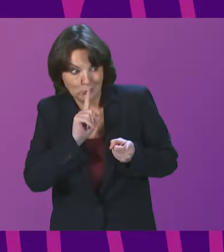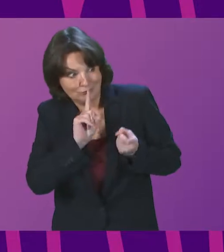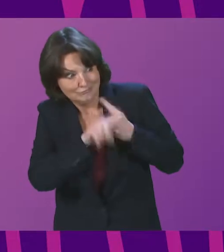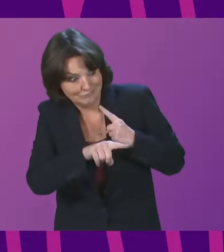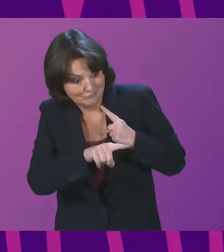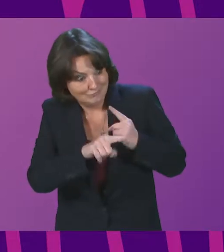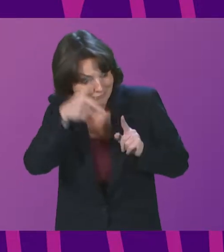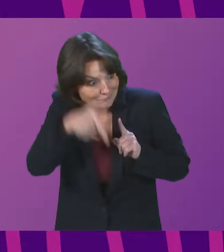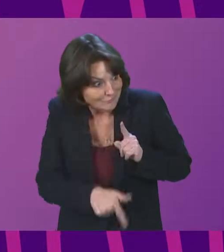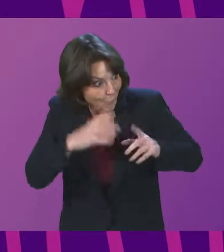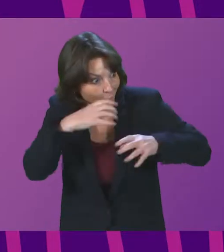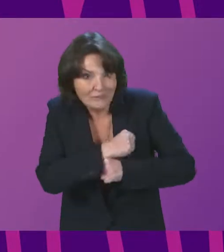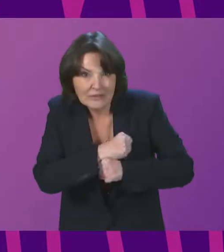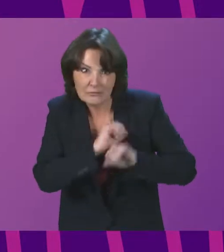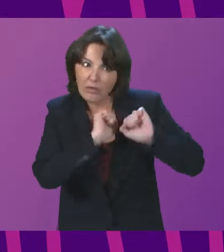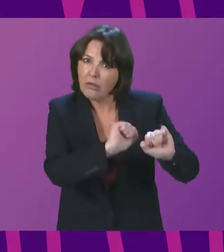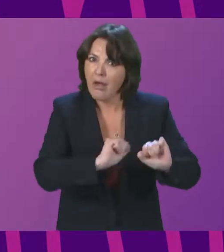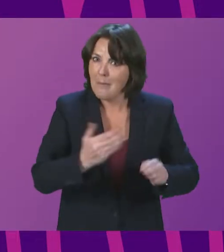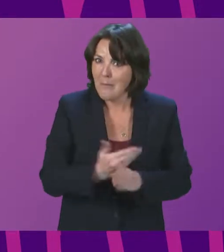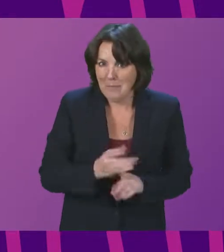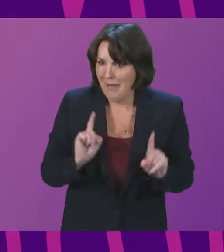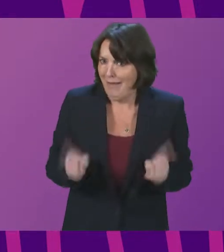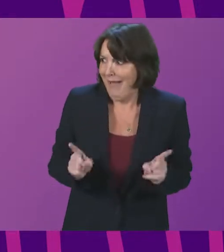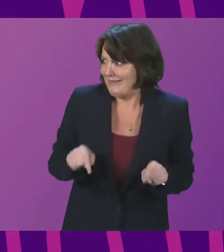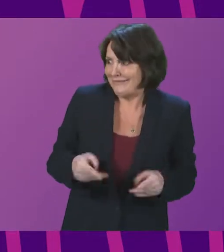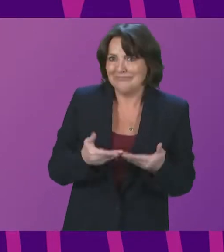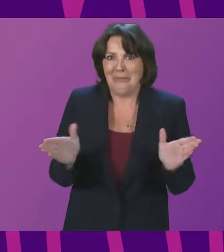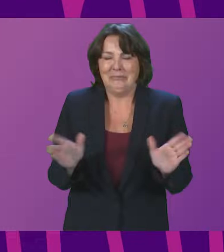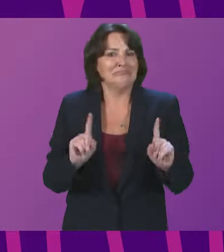of anybody’s employment situation in the chamber.